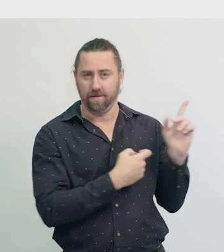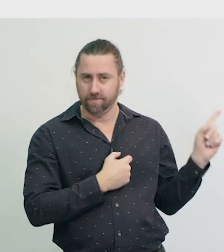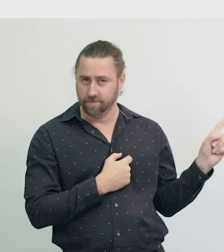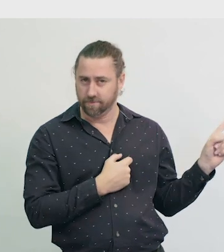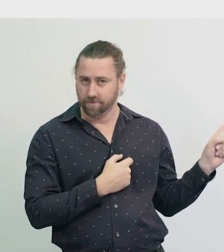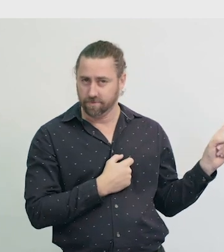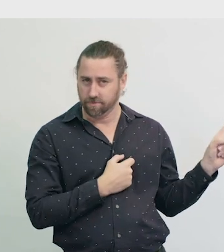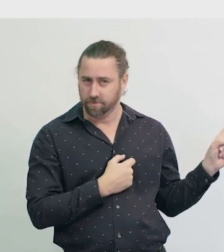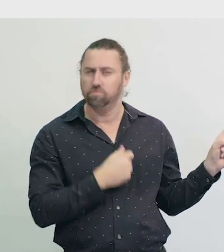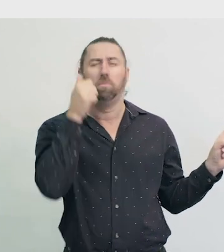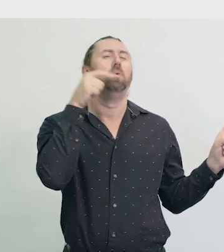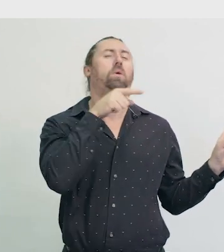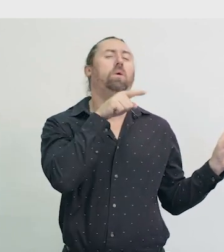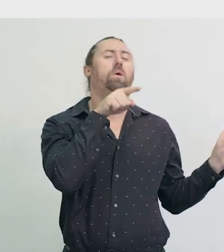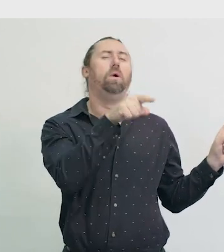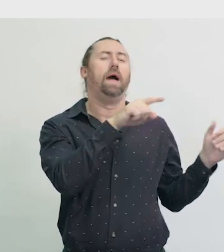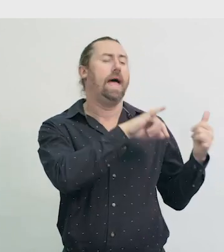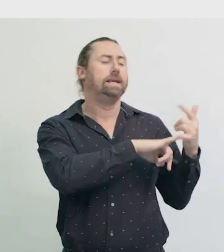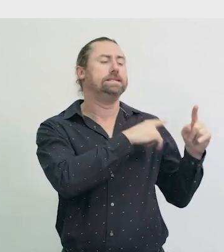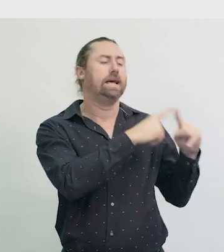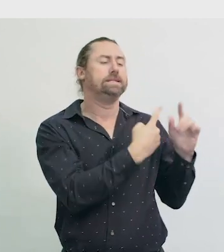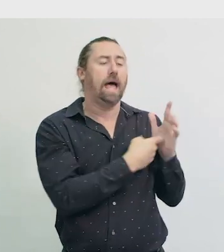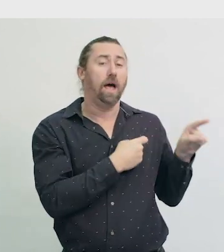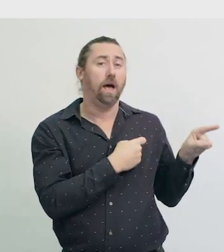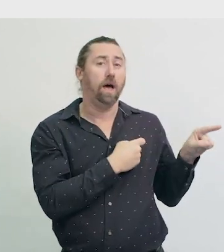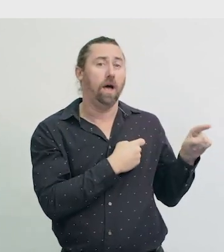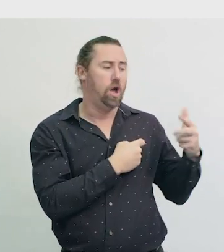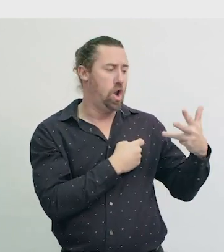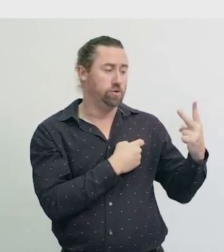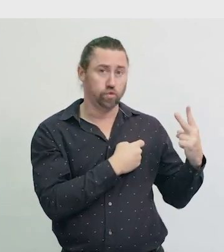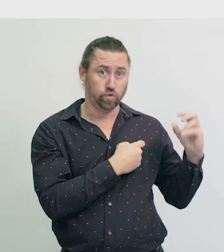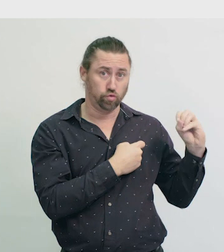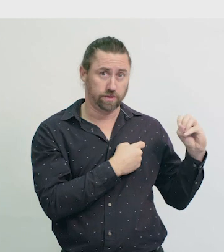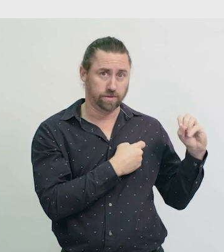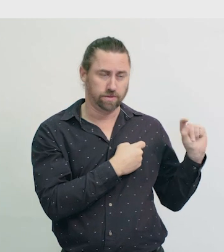We were told in the question that Angle 'S-X-R' was 92 degrees.